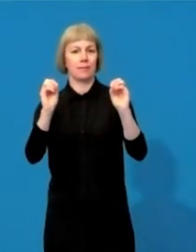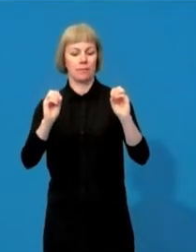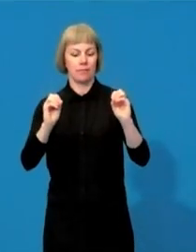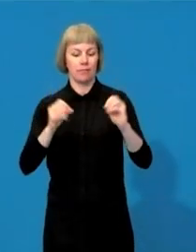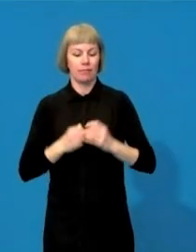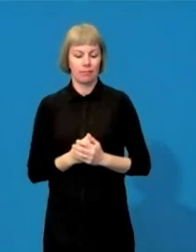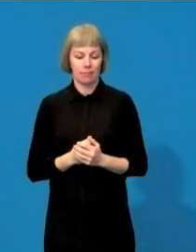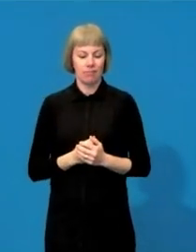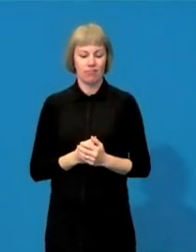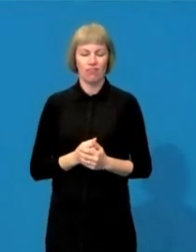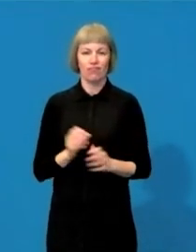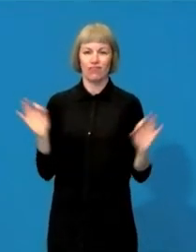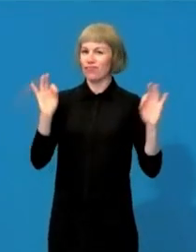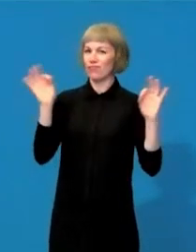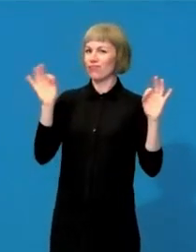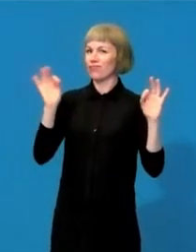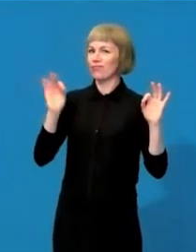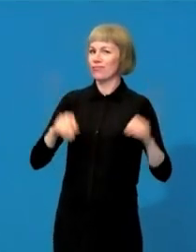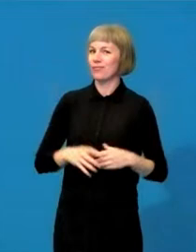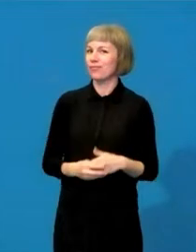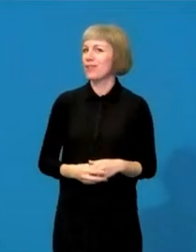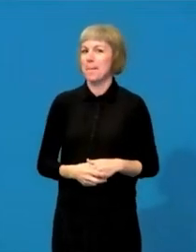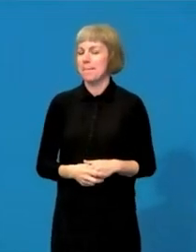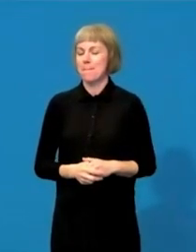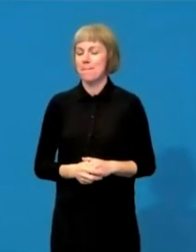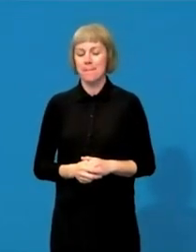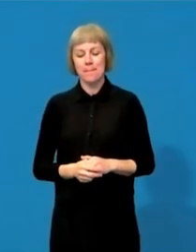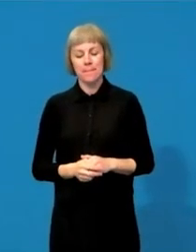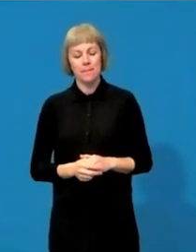They don't - yeah.